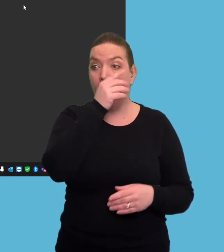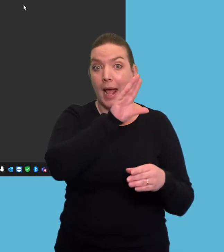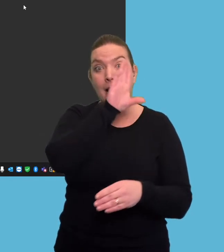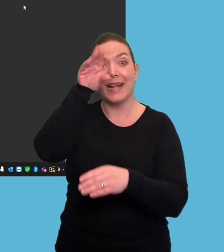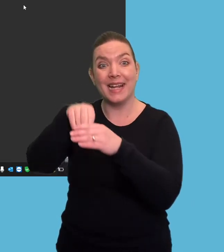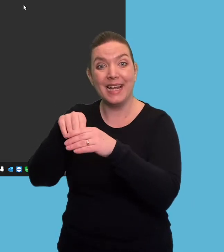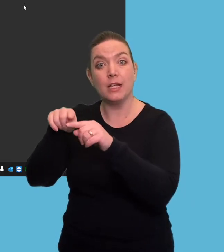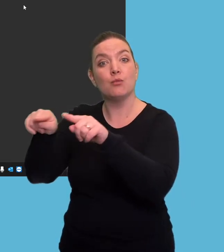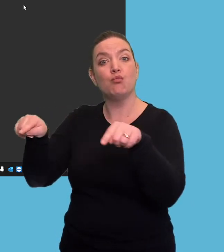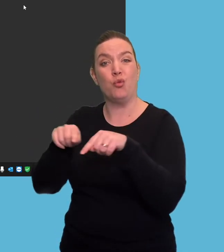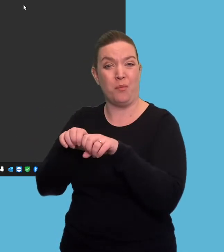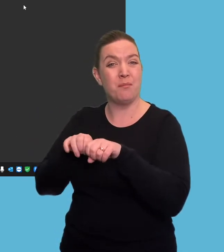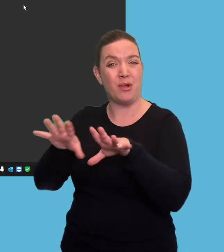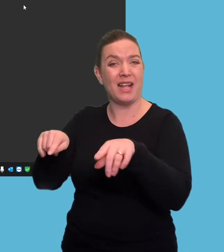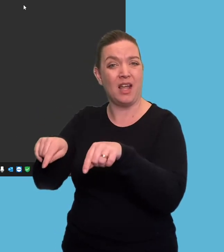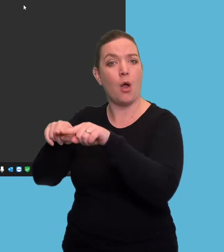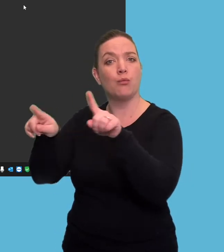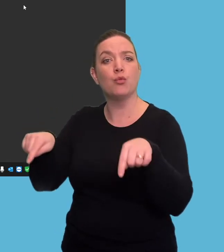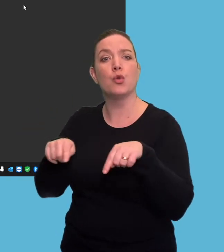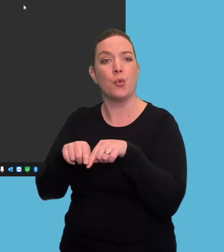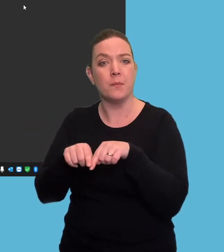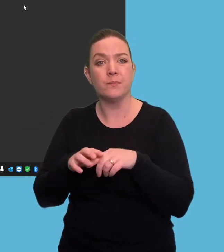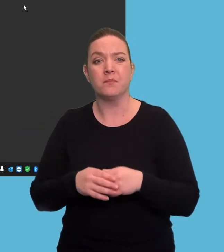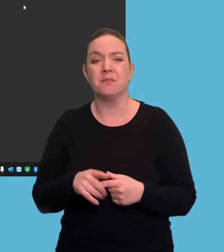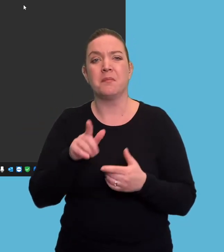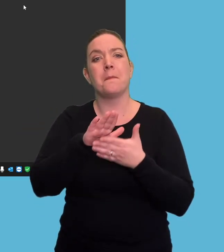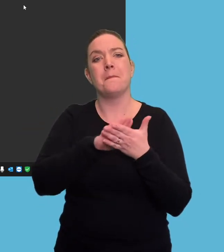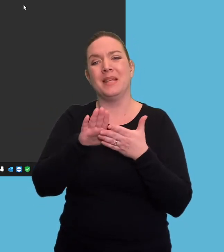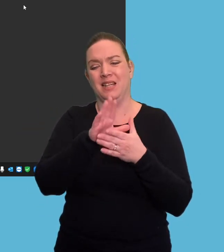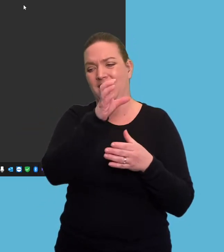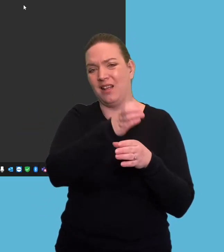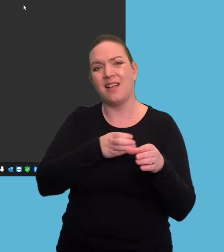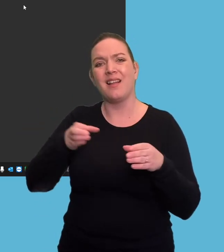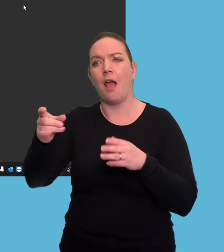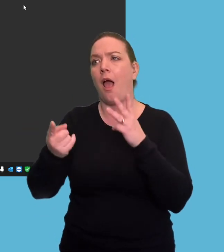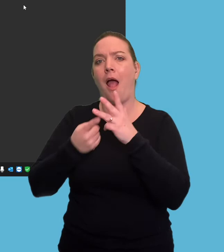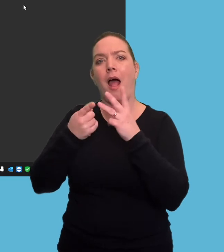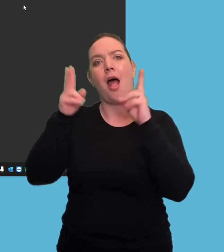If you are able to be sorted into breakout rooms, what you will find is that you're simply taken to another room